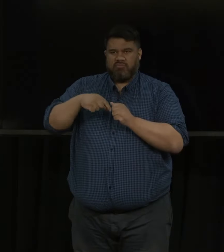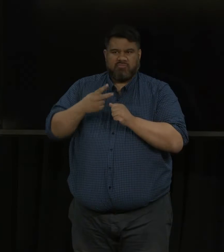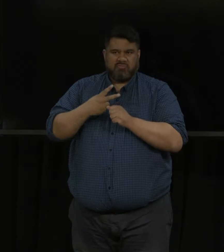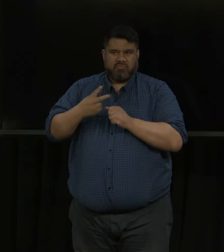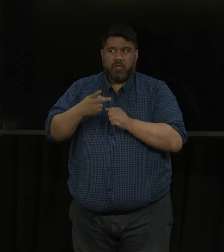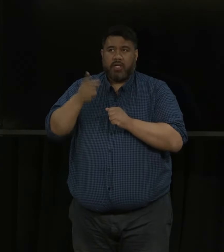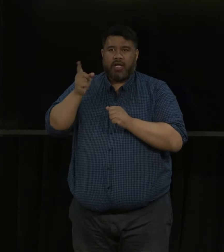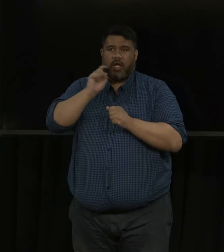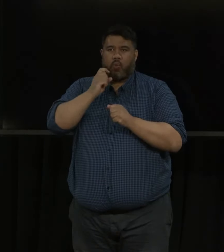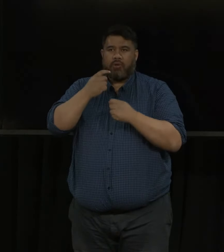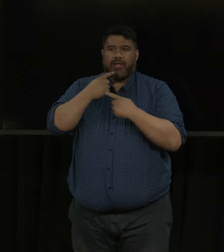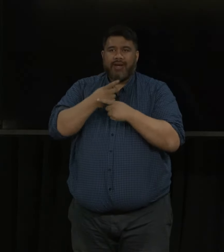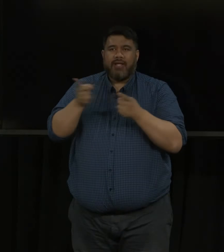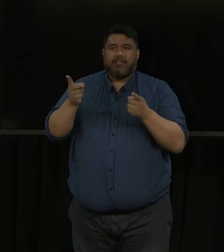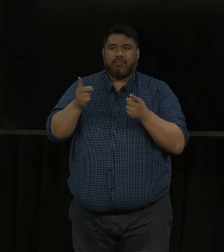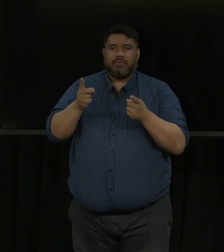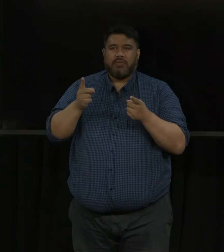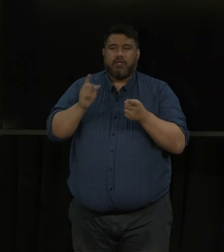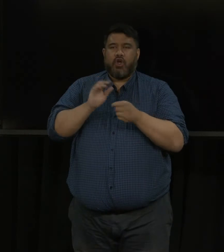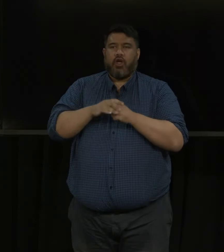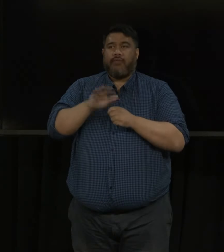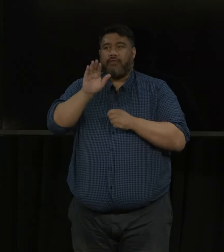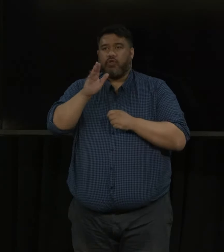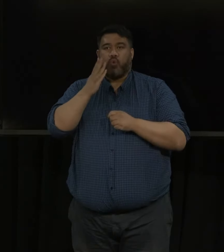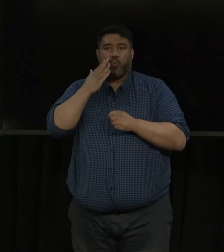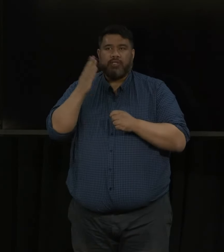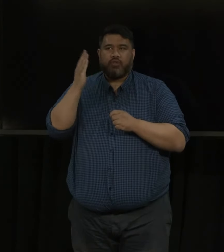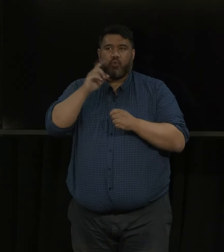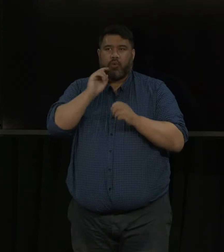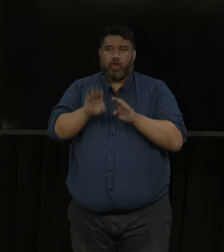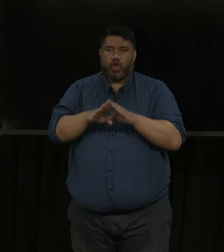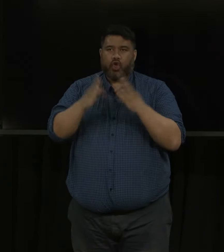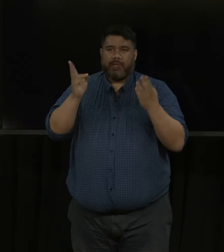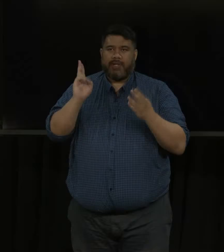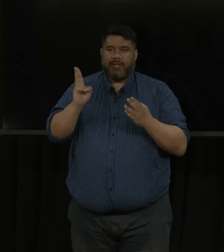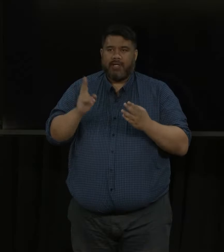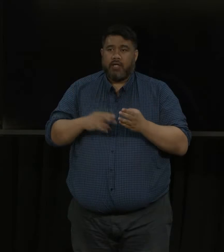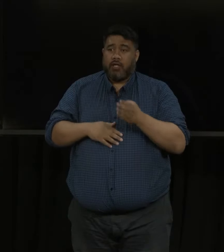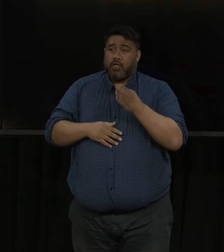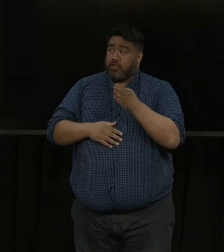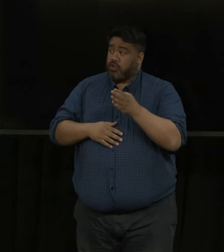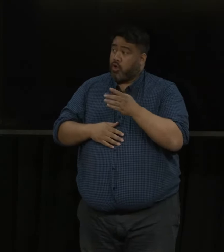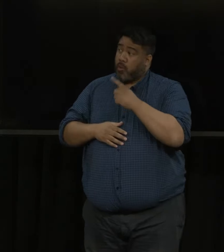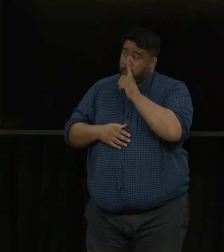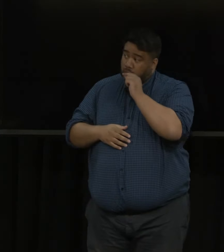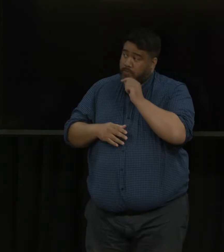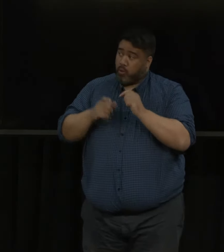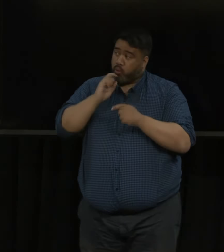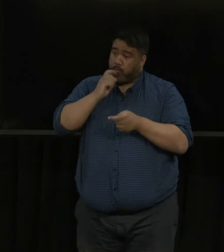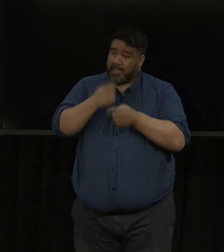testing? >> He's getting some advice at the moment but we're